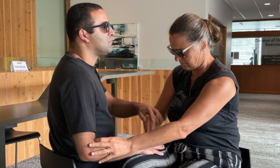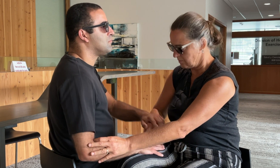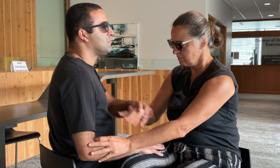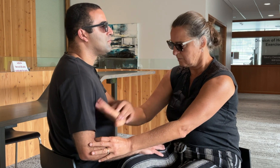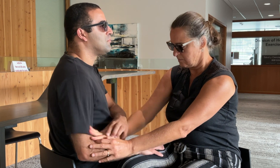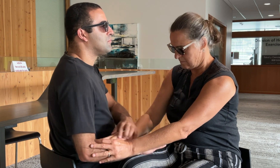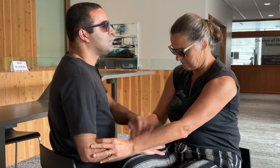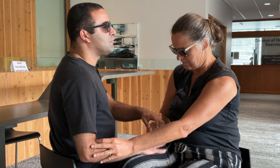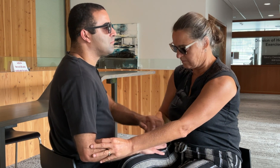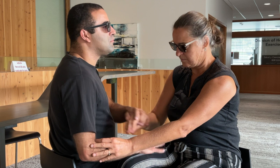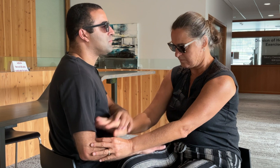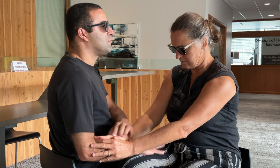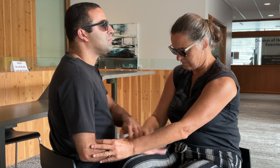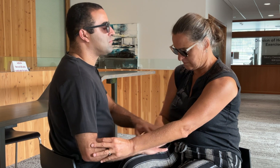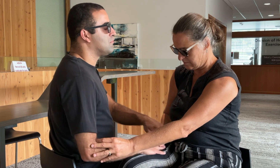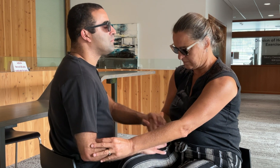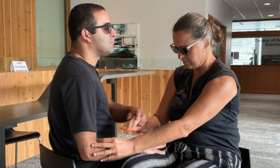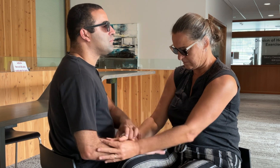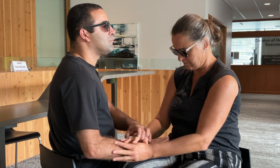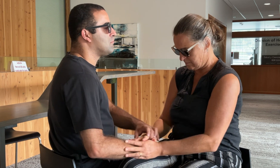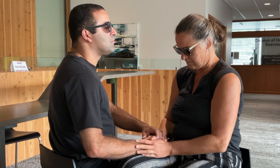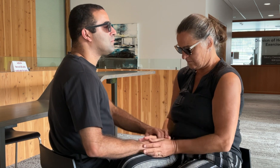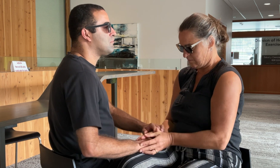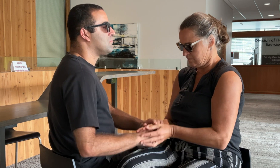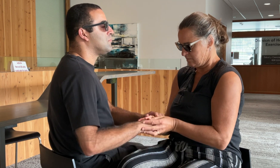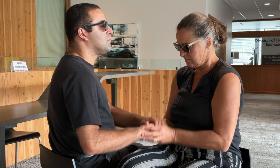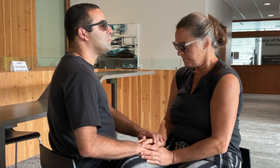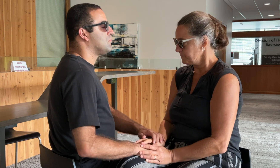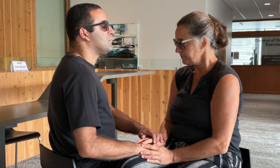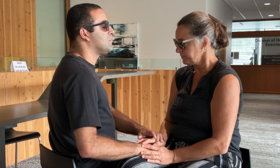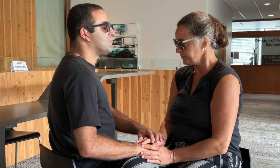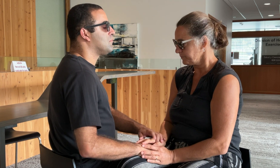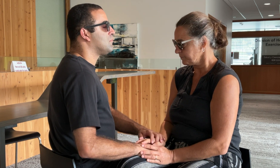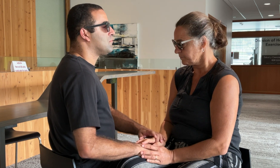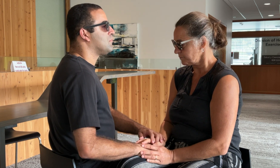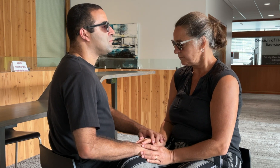whole ideas can be communicated. This is the intent of tactile imagery.